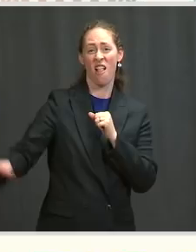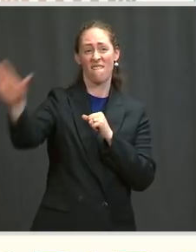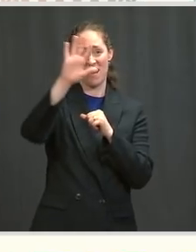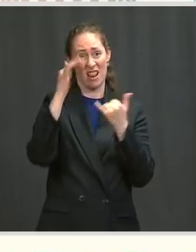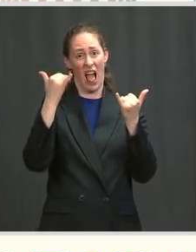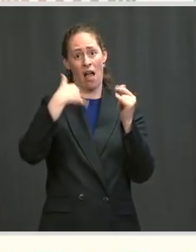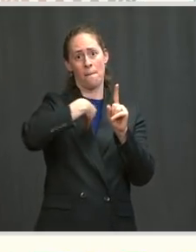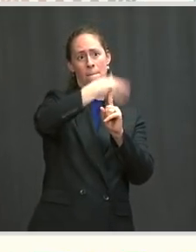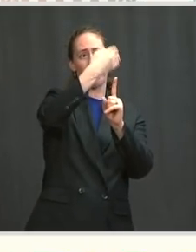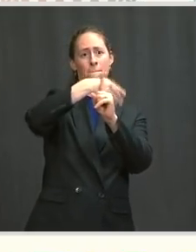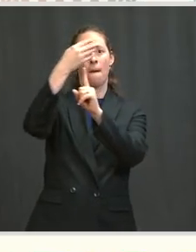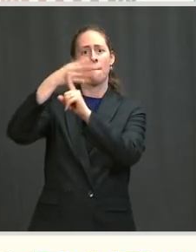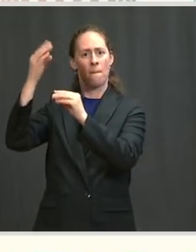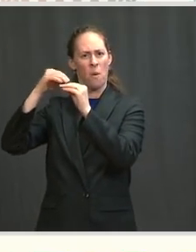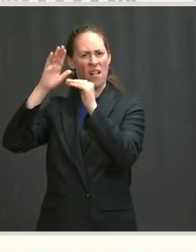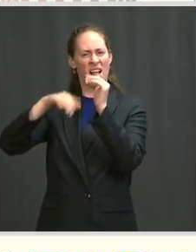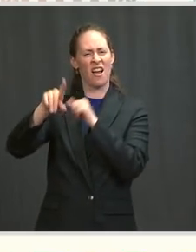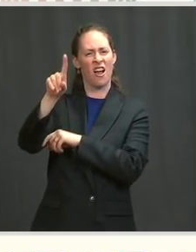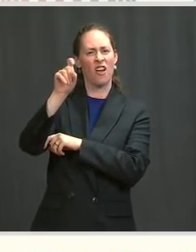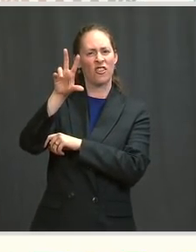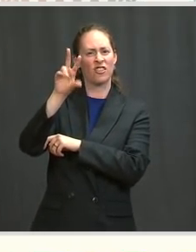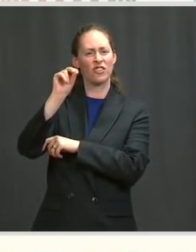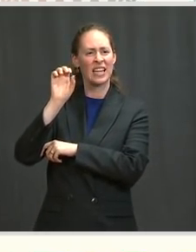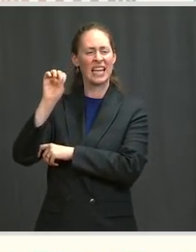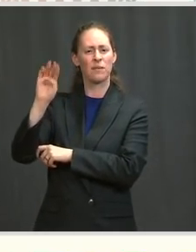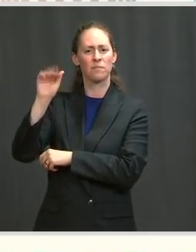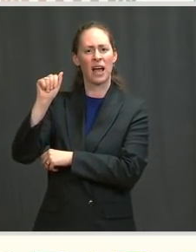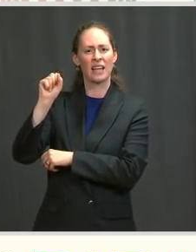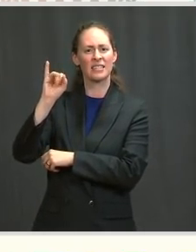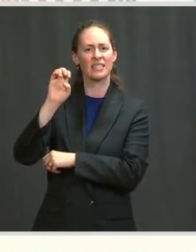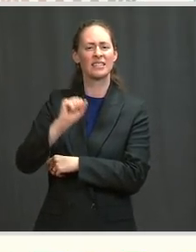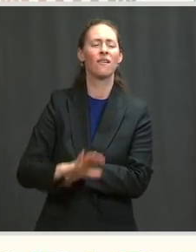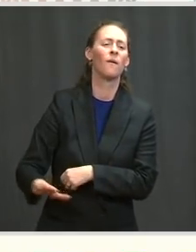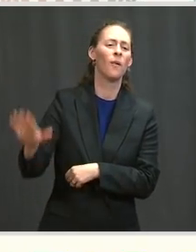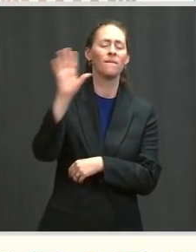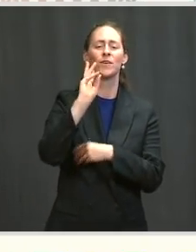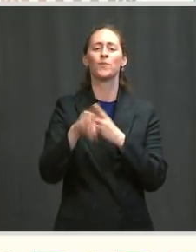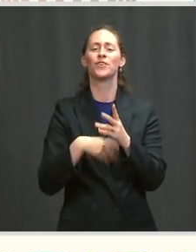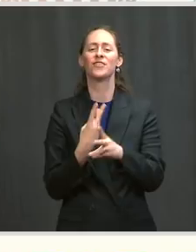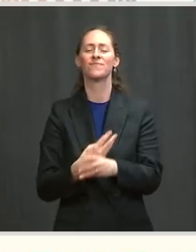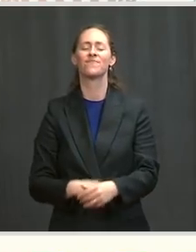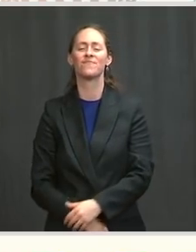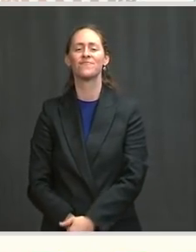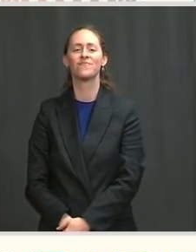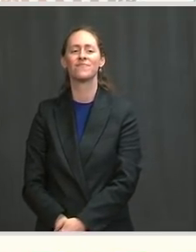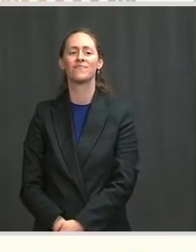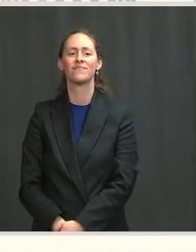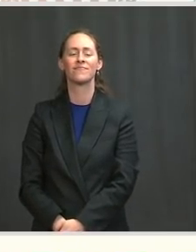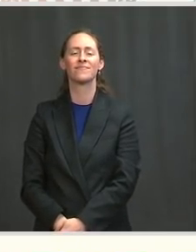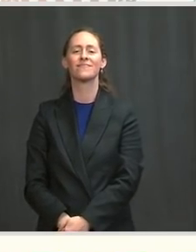A powerful --